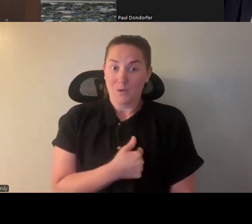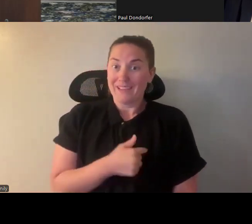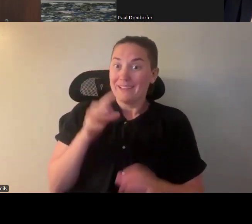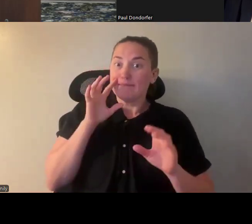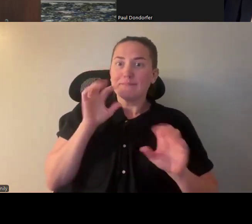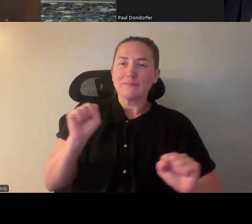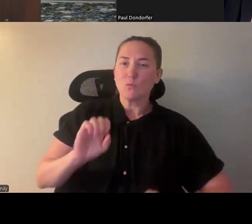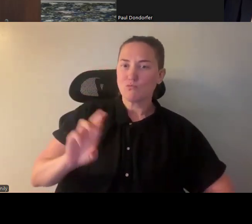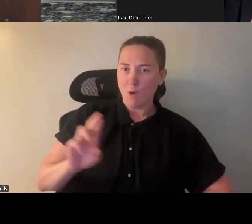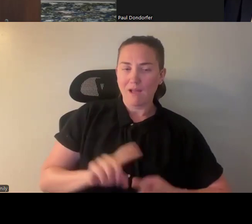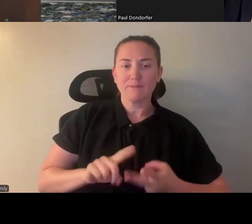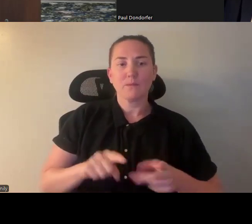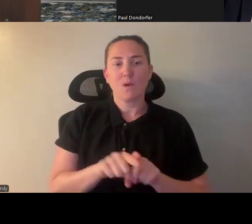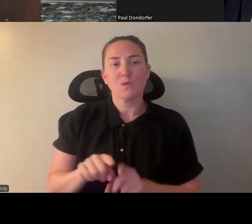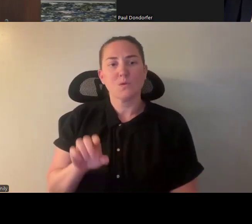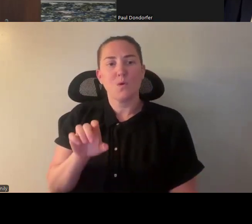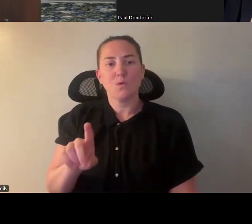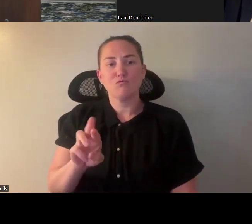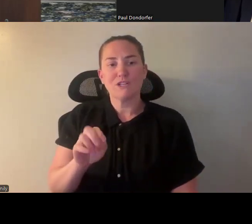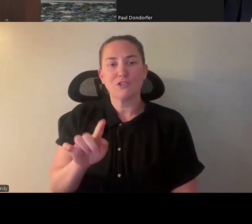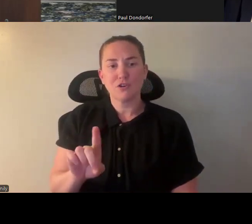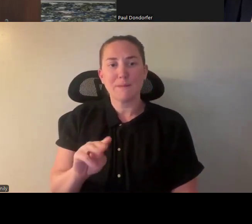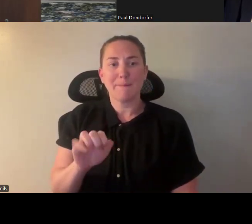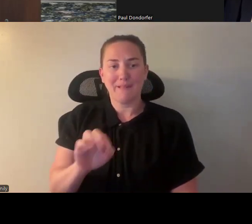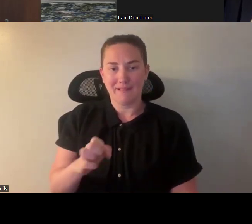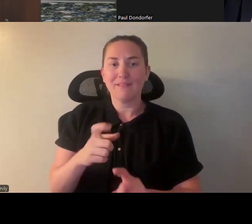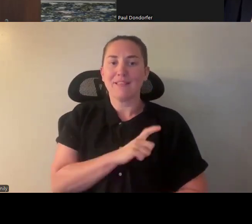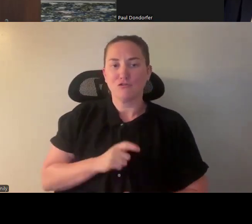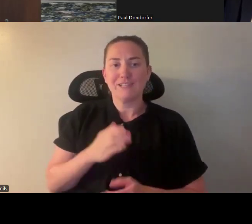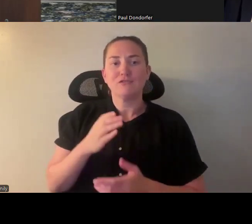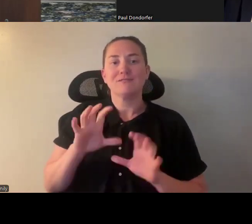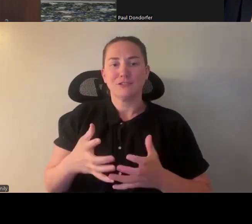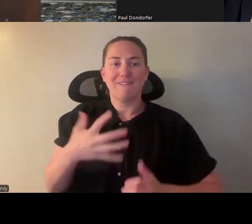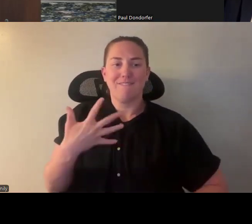Richard B Mil legislator District 5 on behalf of Monroe County do hereby recognize and honor